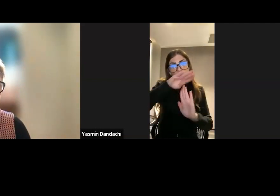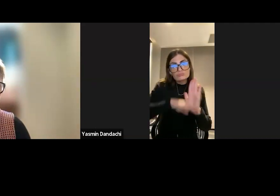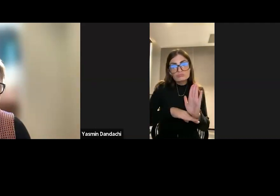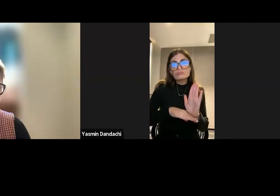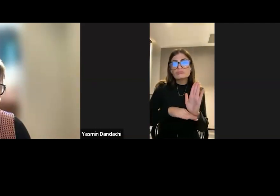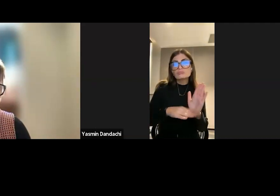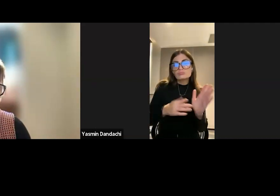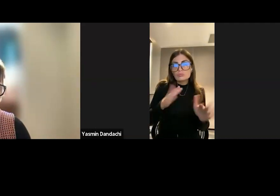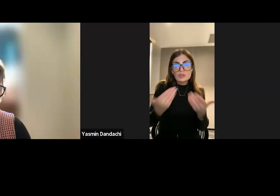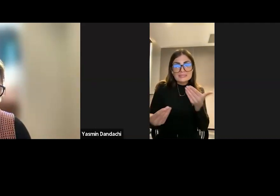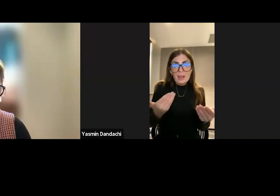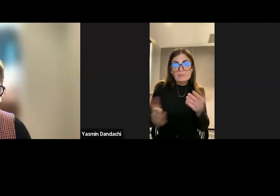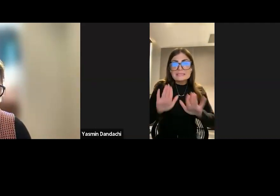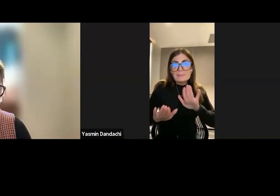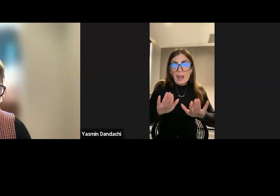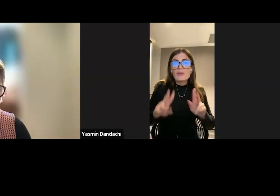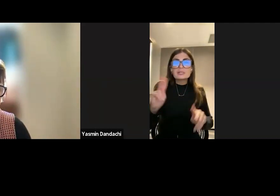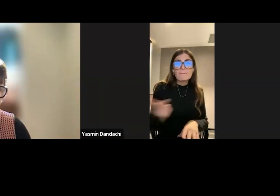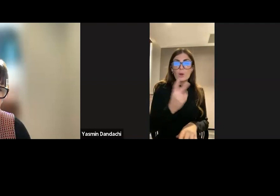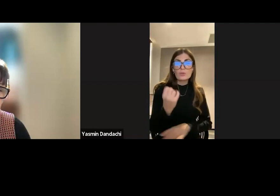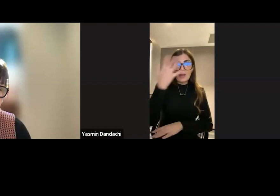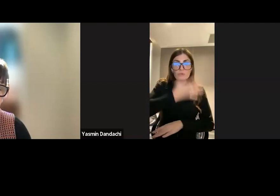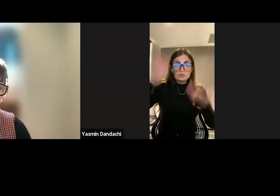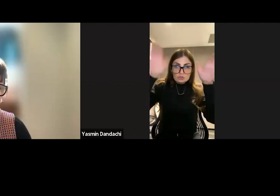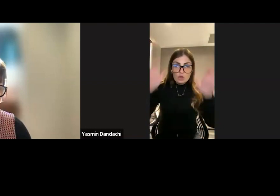is understood in Aboriginal and Torres Strait Islander communities.